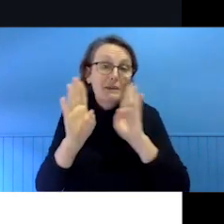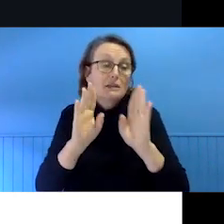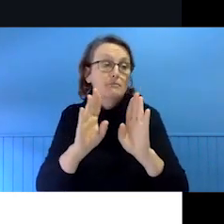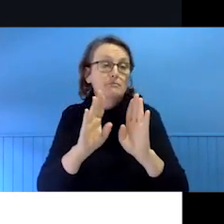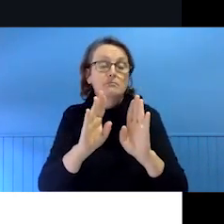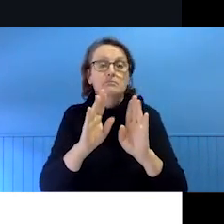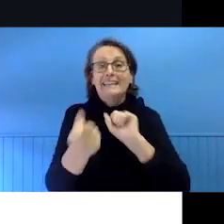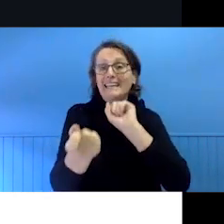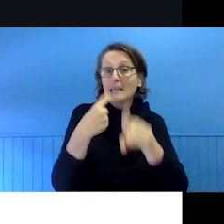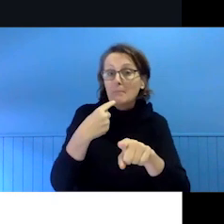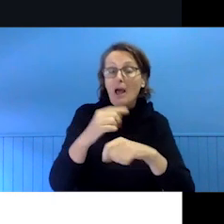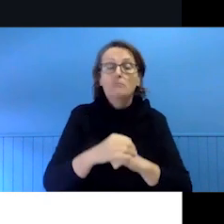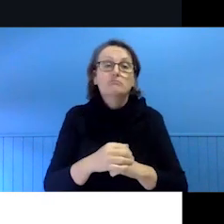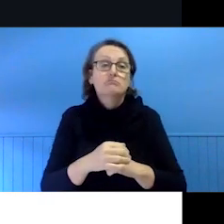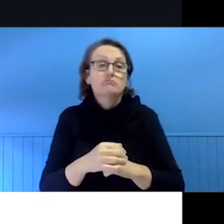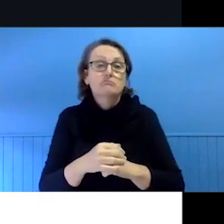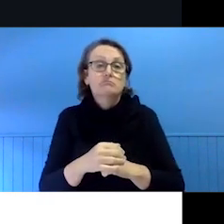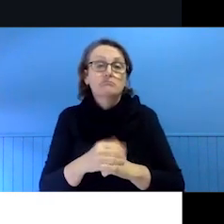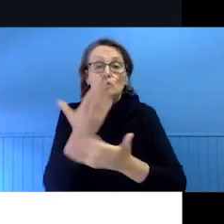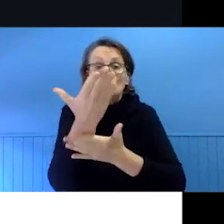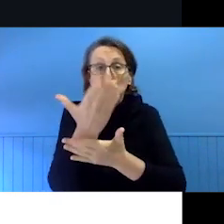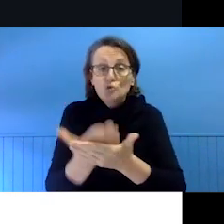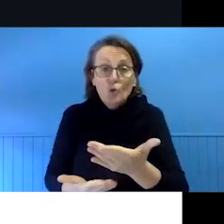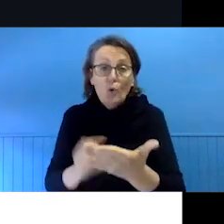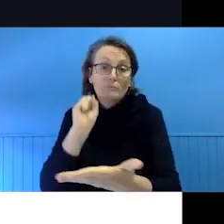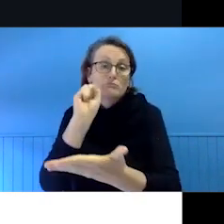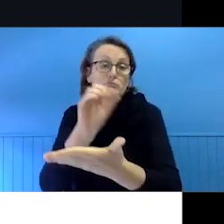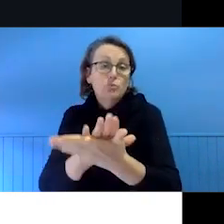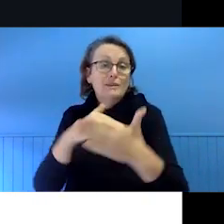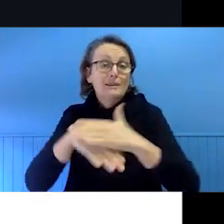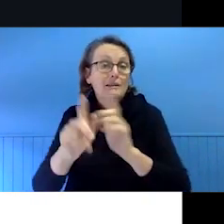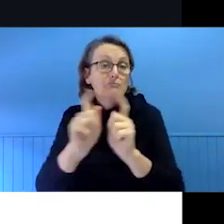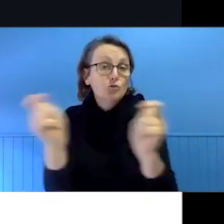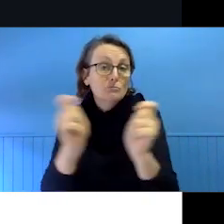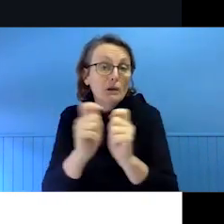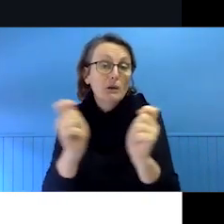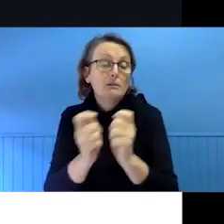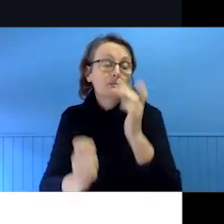email list, it may be getting - placing a story in the press, so